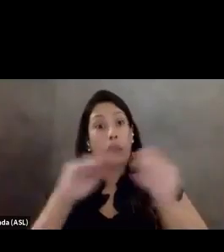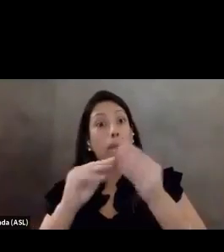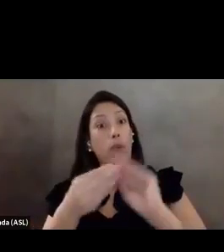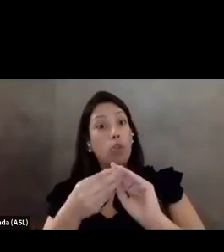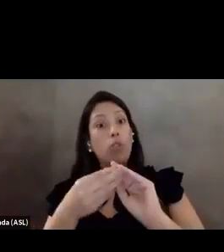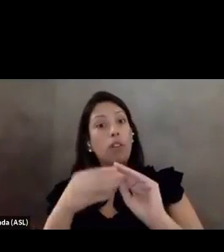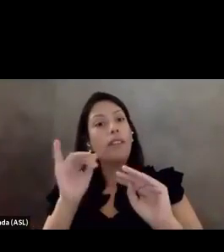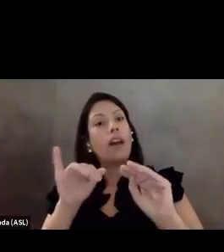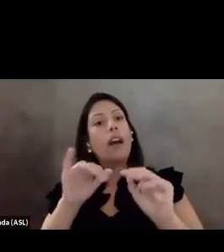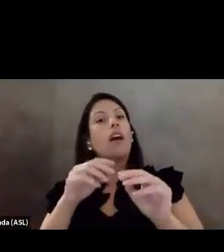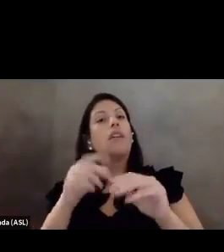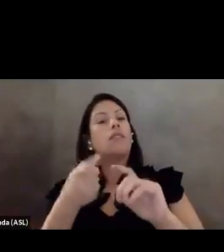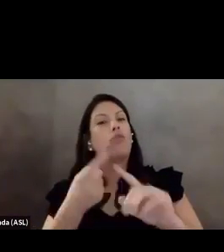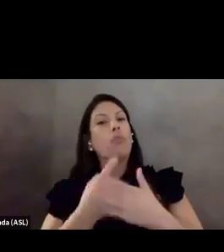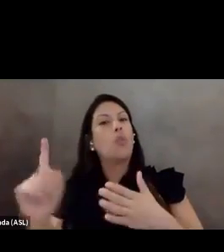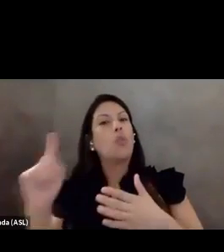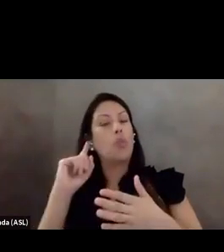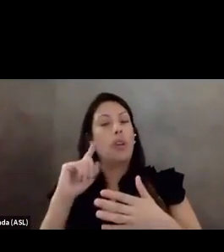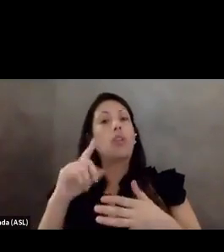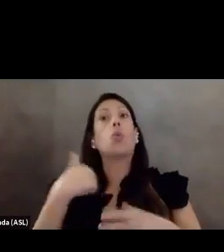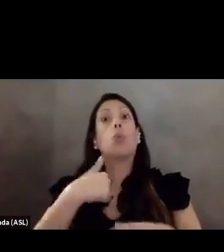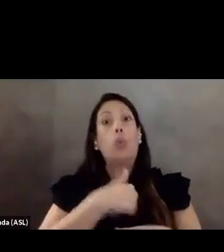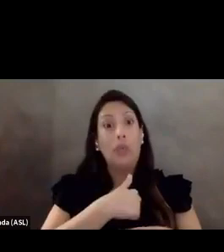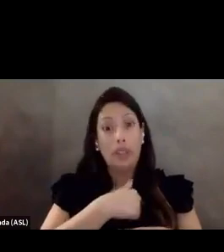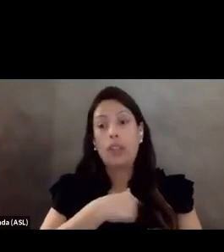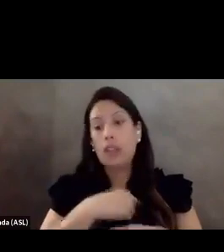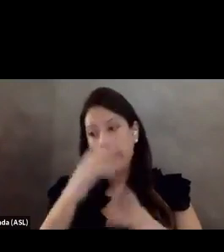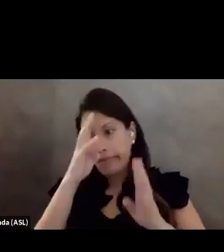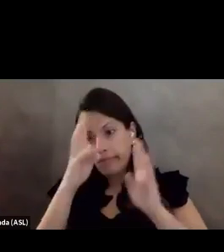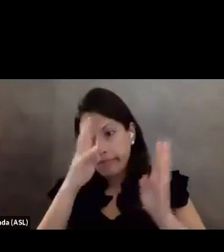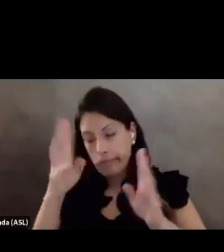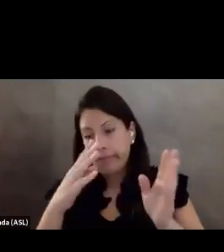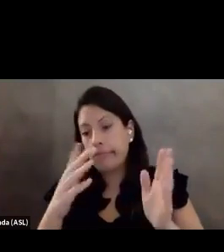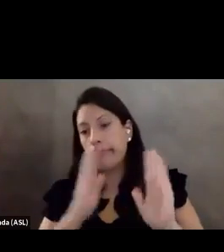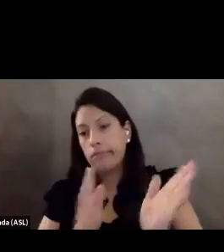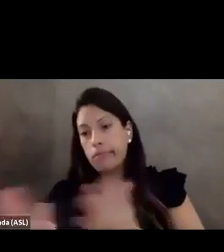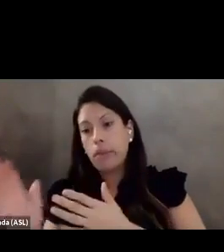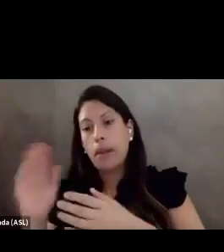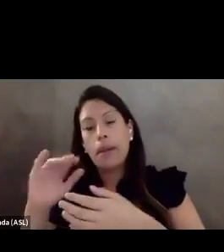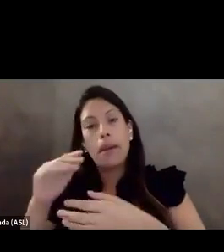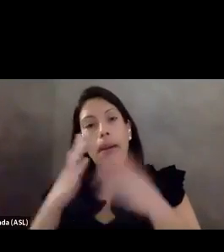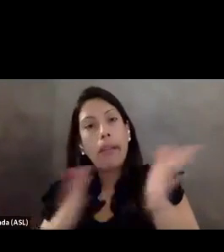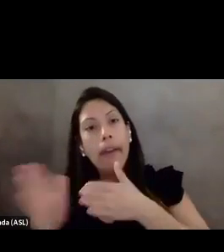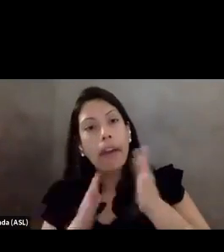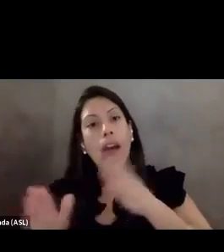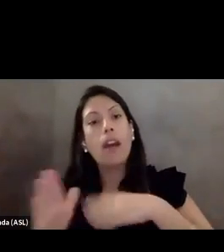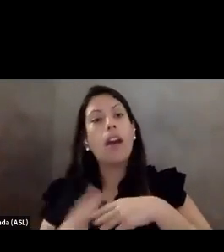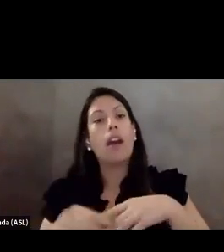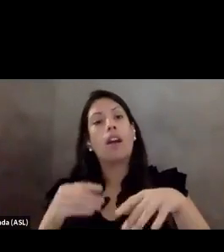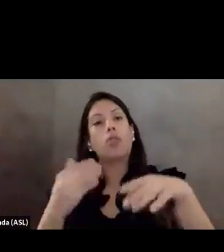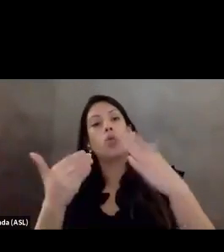presented in the last week of testing and other